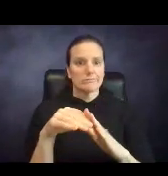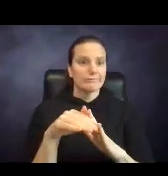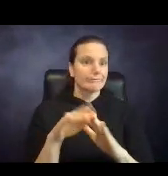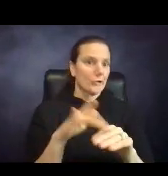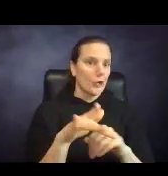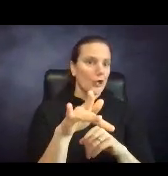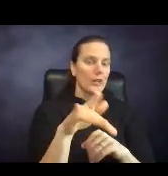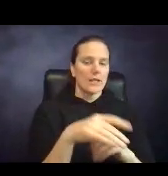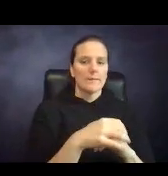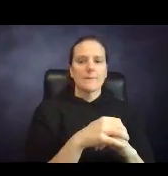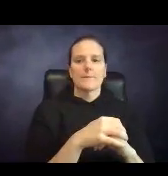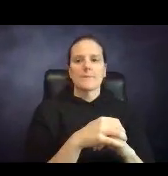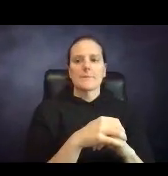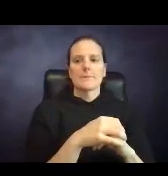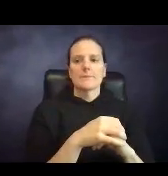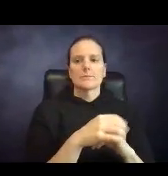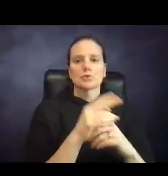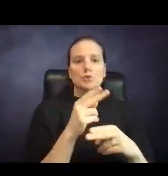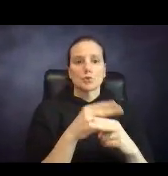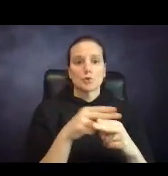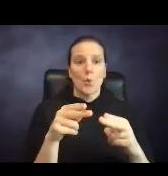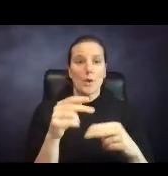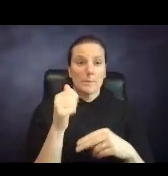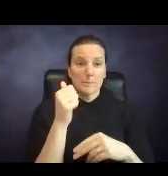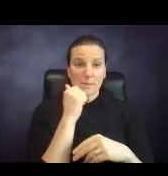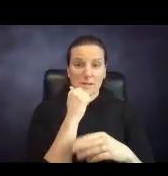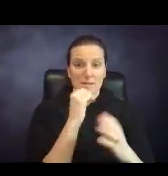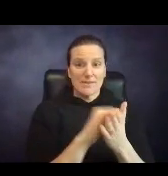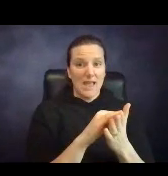And so a shorter period is one of the first signs of low progesterone.